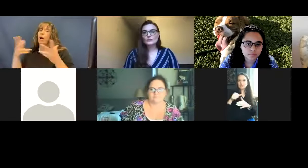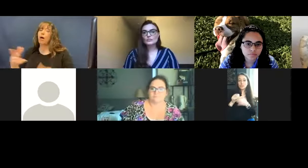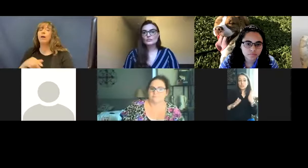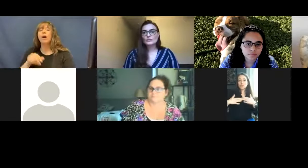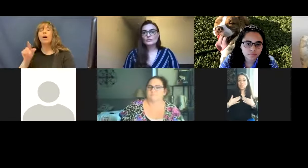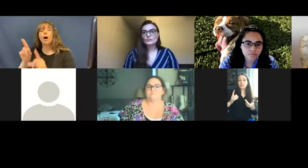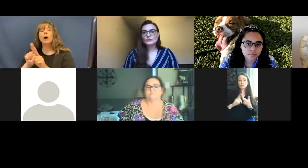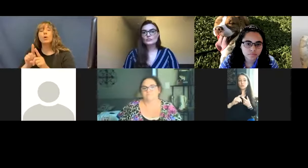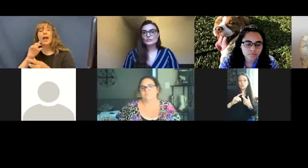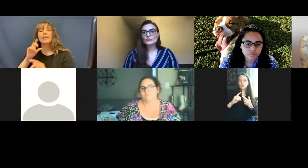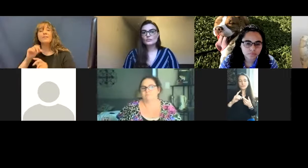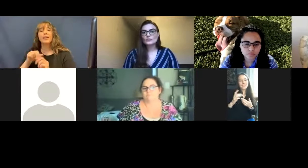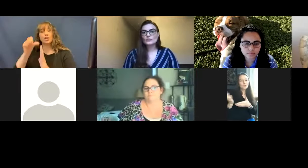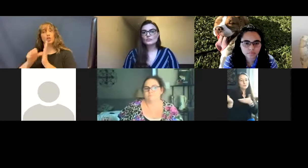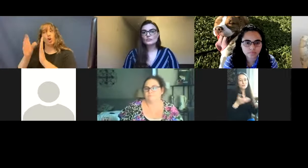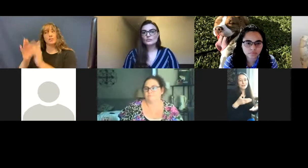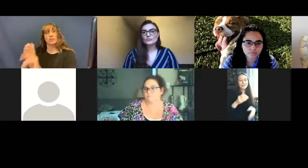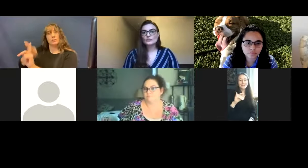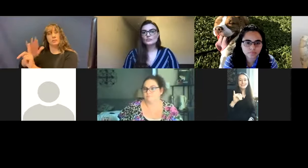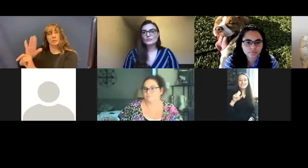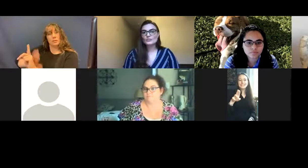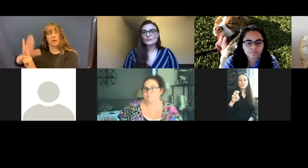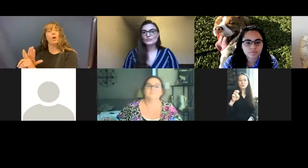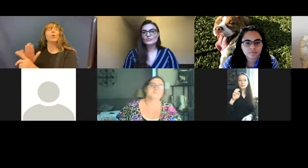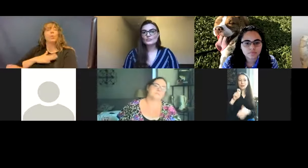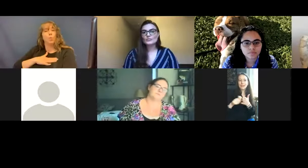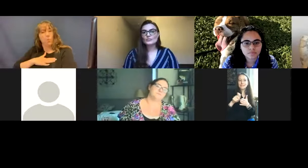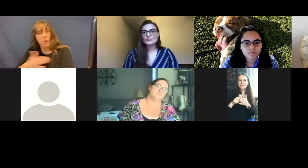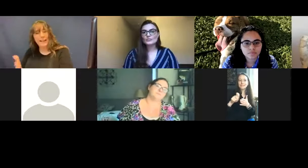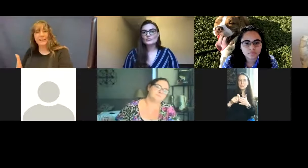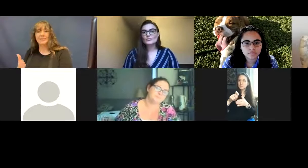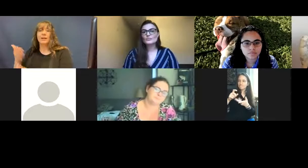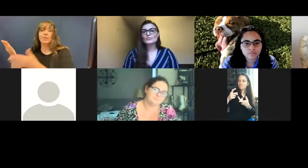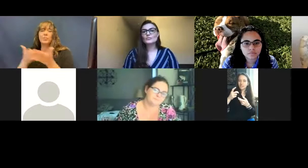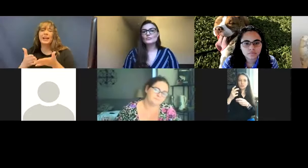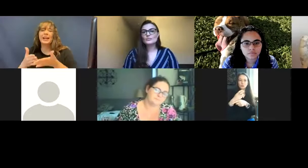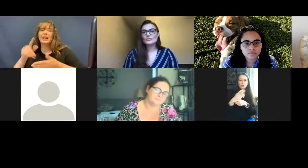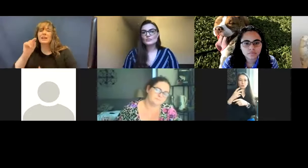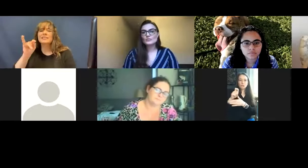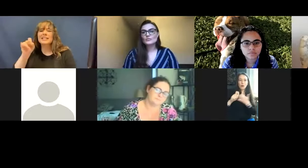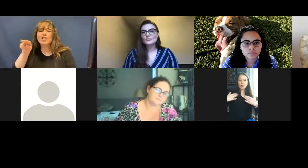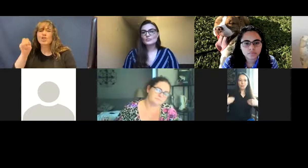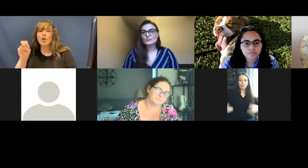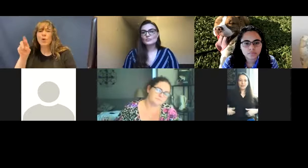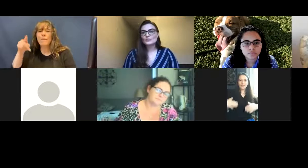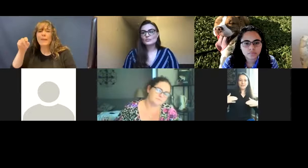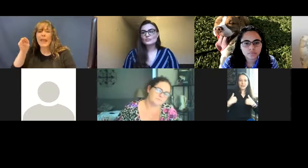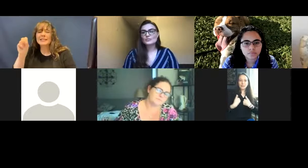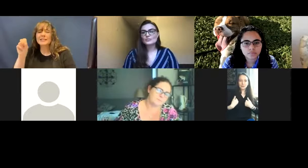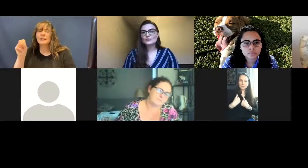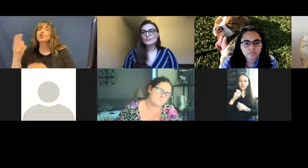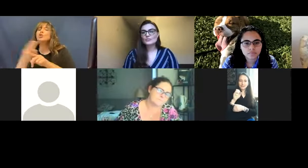surgeons willing to they used to bring tissue pens that you used to mark on the body of